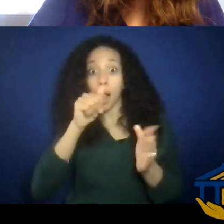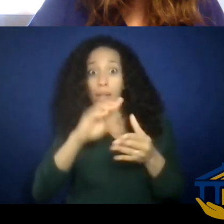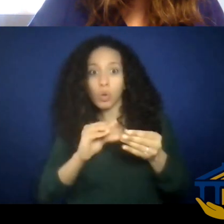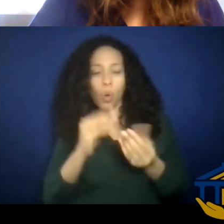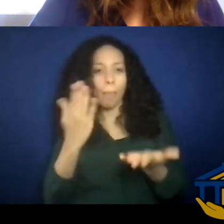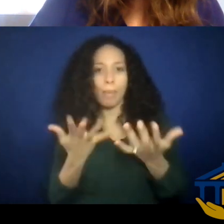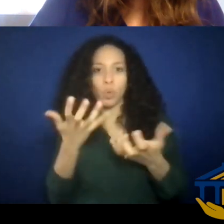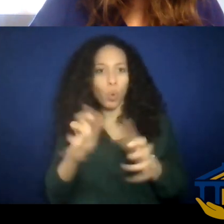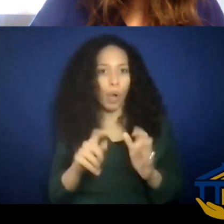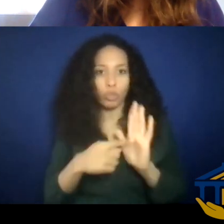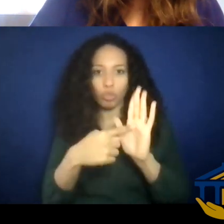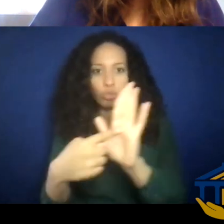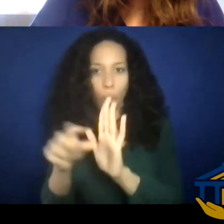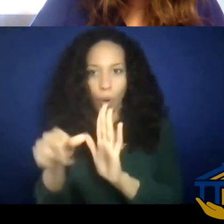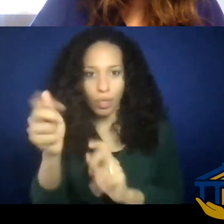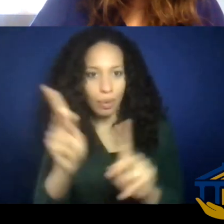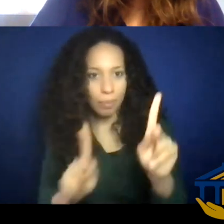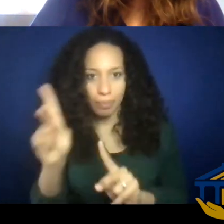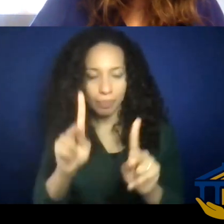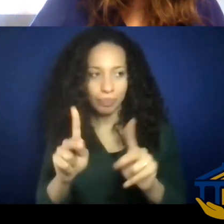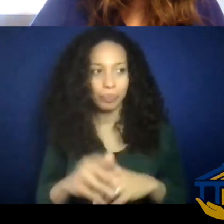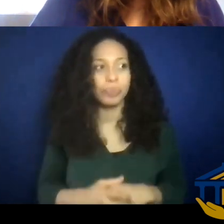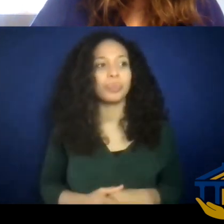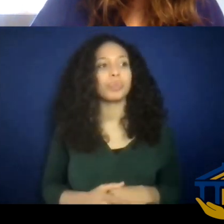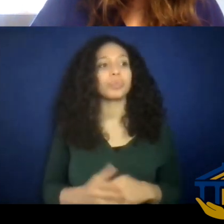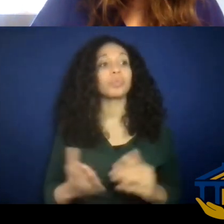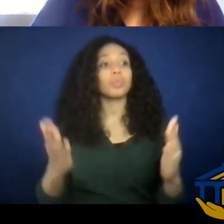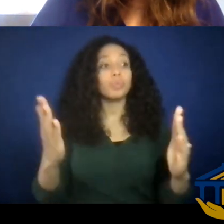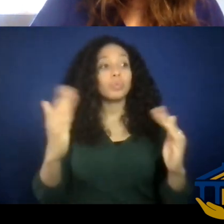I also said it's helpful to have a separate binder or system for notes